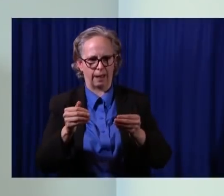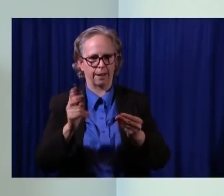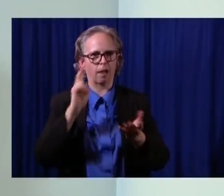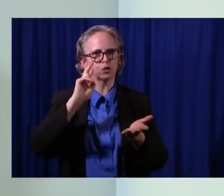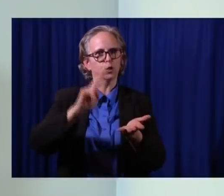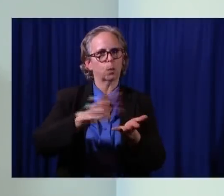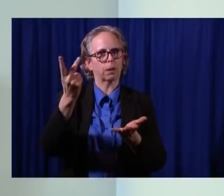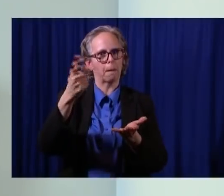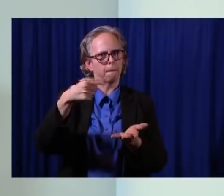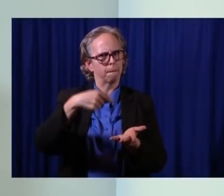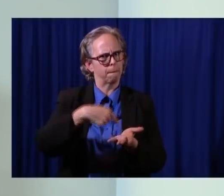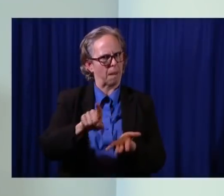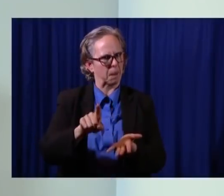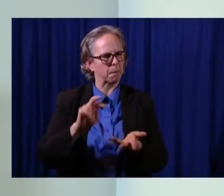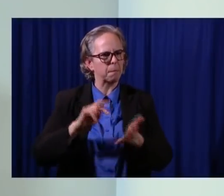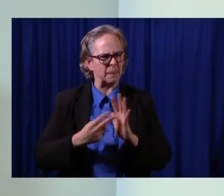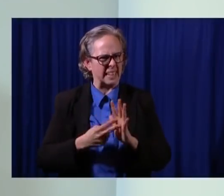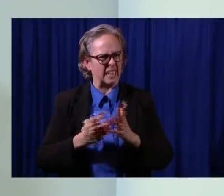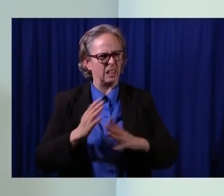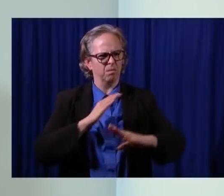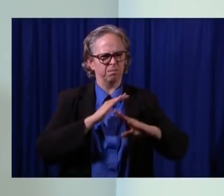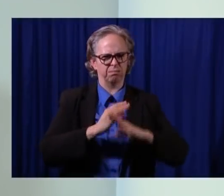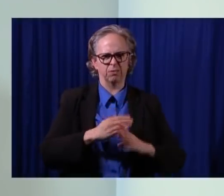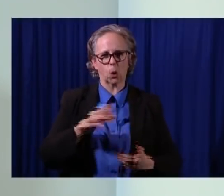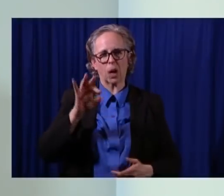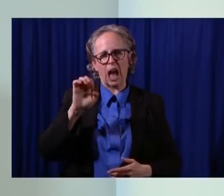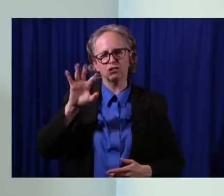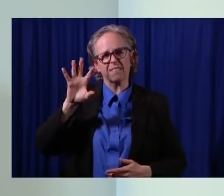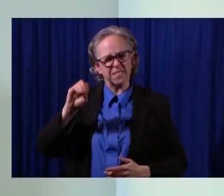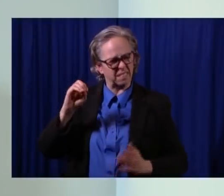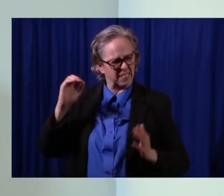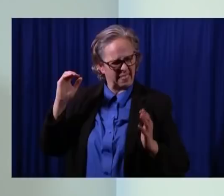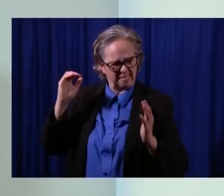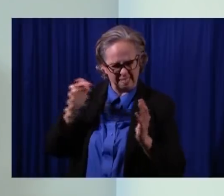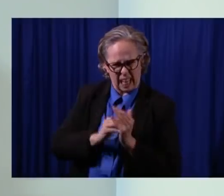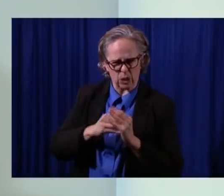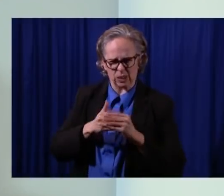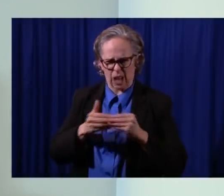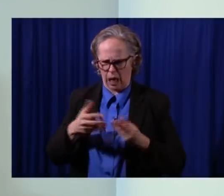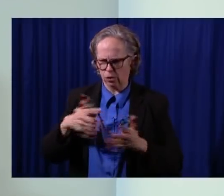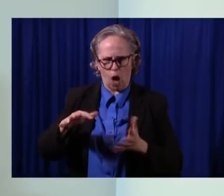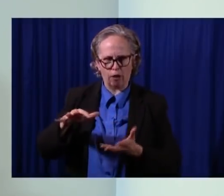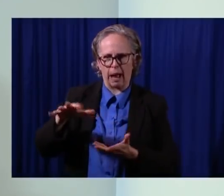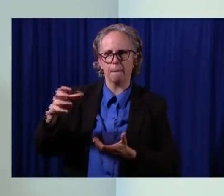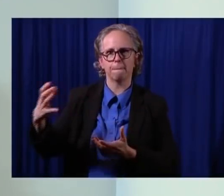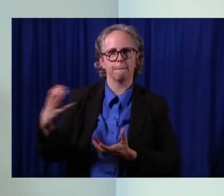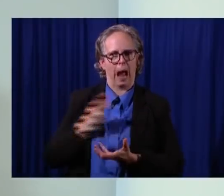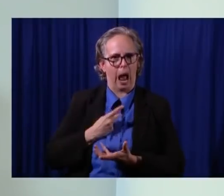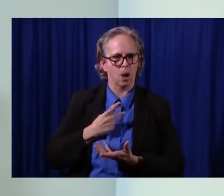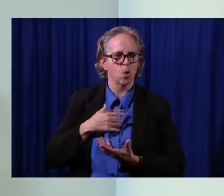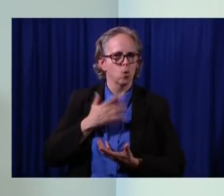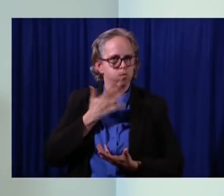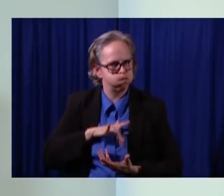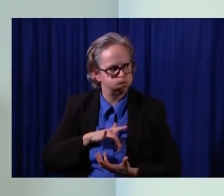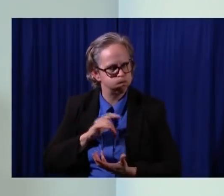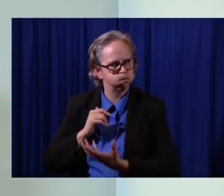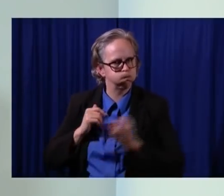DUPLICATES AND IN THE PAST WHEN YOU'RE TALKING ABOUT MILLIONS OF CLAIMS, HUMAN BEINGS COULDN'T TRACK THIS ALL DOWN AND THERE WAS NO WAY FOR THAT TO HAPPEN BUT USING THE DATA ANALYTICS TOOL AND JUST SINCE WE LAUNCHED IN NOVEMBER, WE'VE